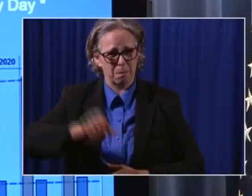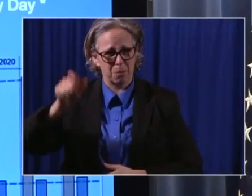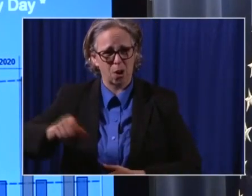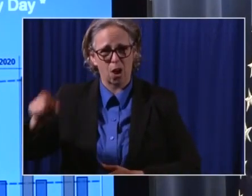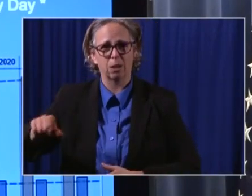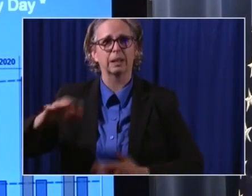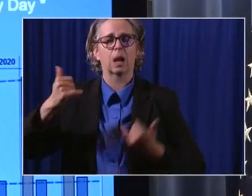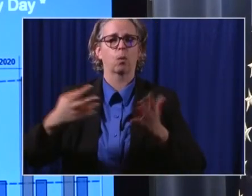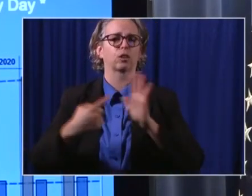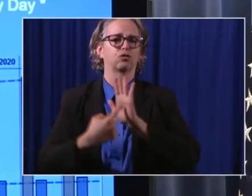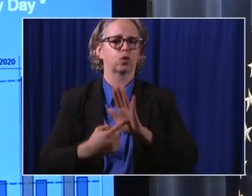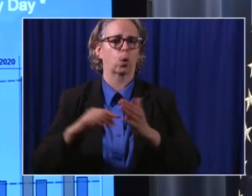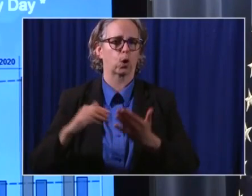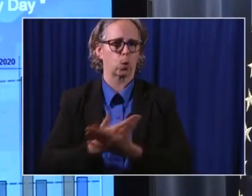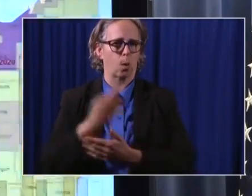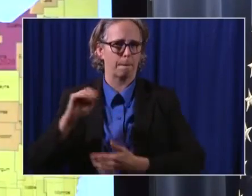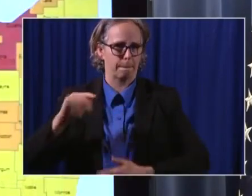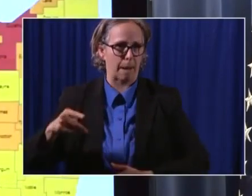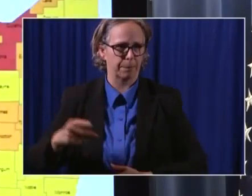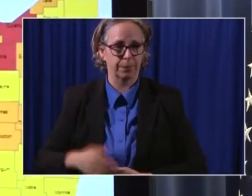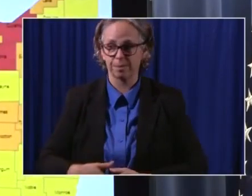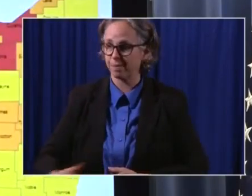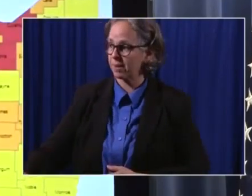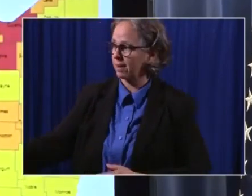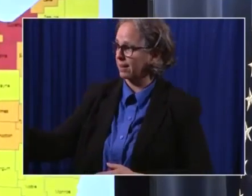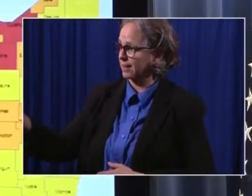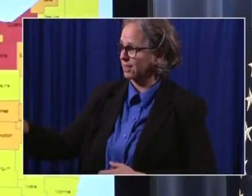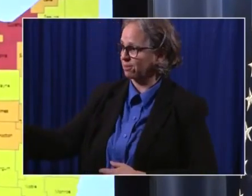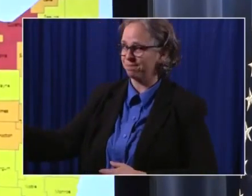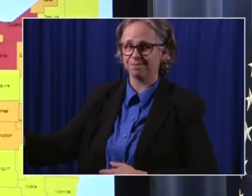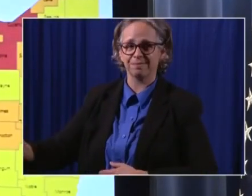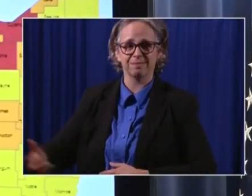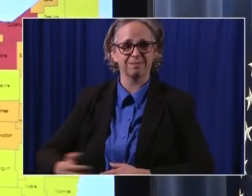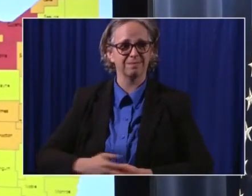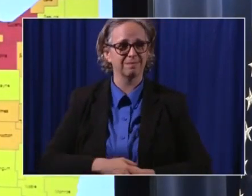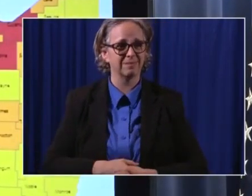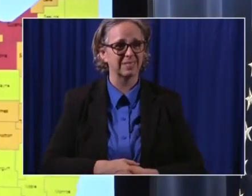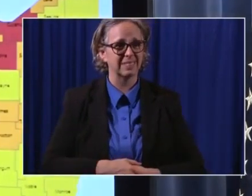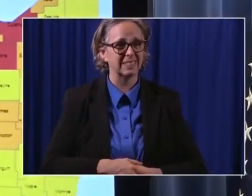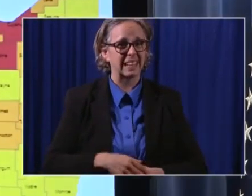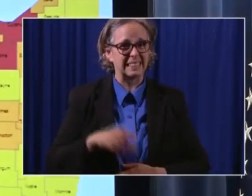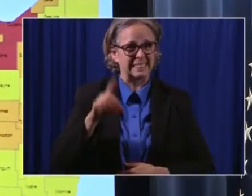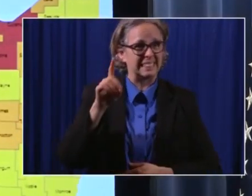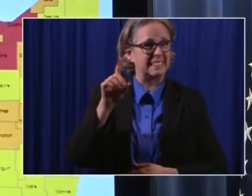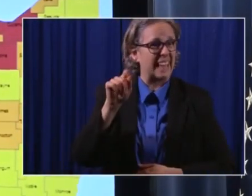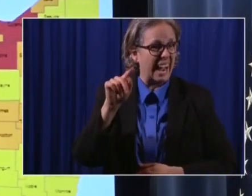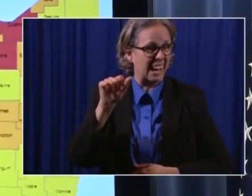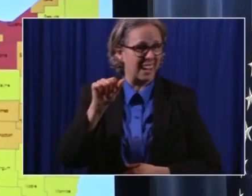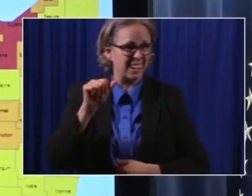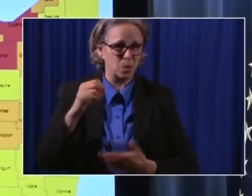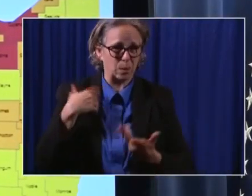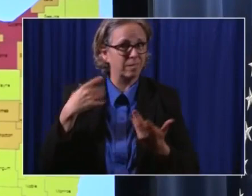ARE CLEARLY NOT. LET'S GO TO THE NEW MAP.